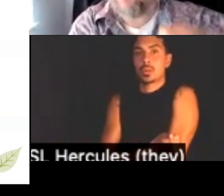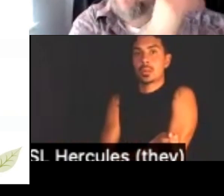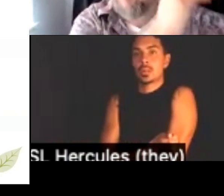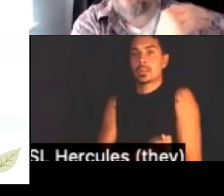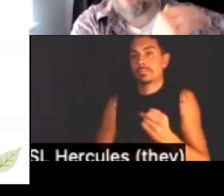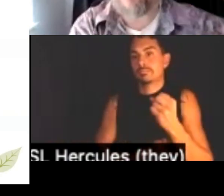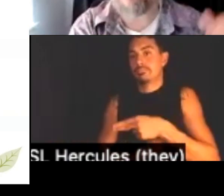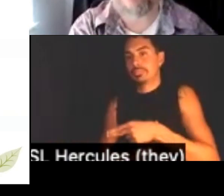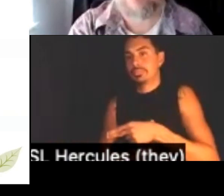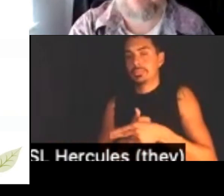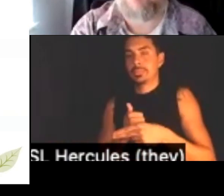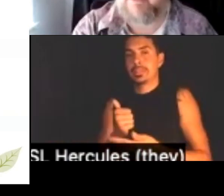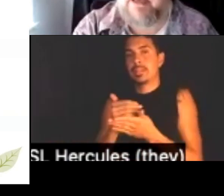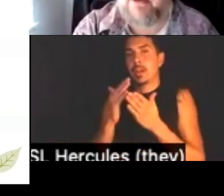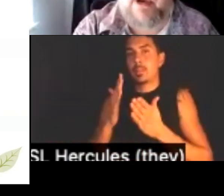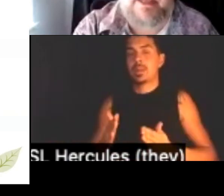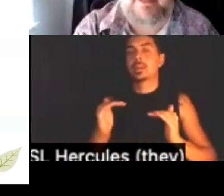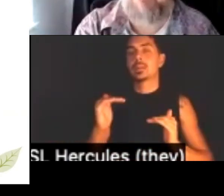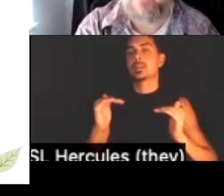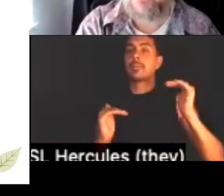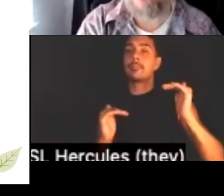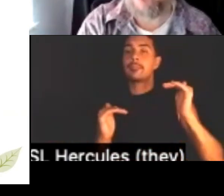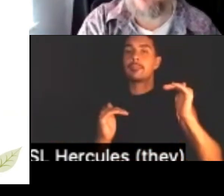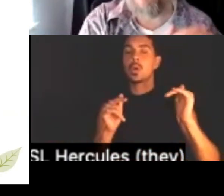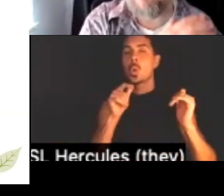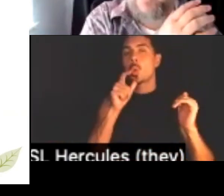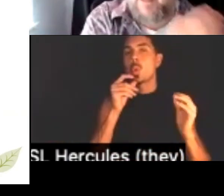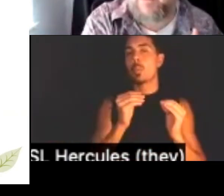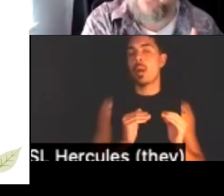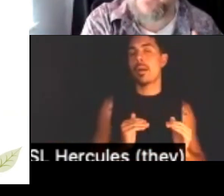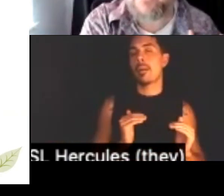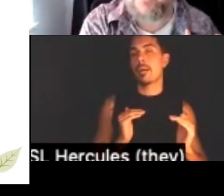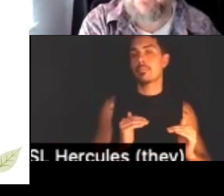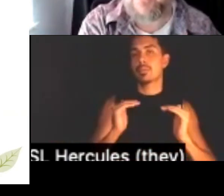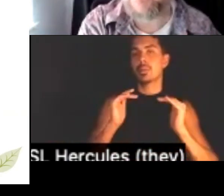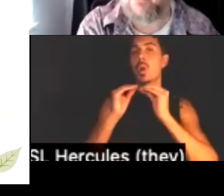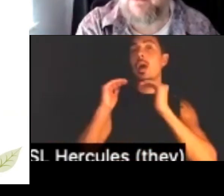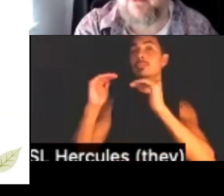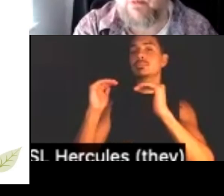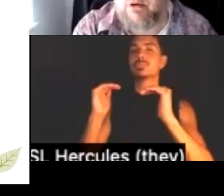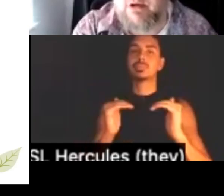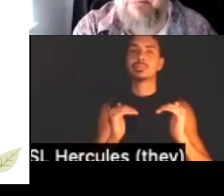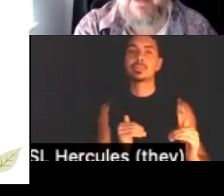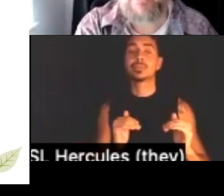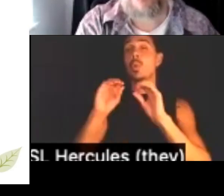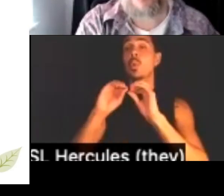So we can look at this kind of system of hierarchy that happens in places where people work